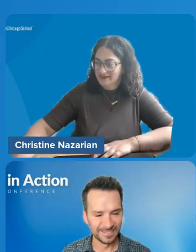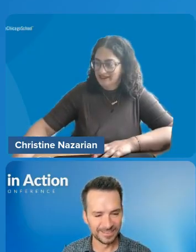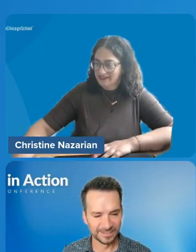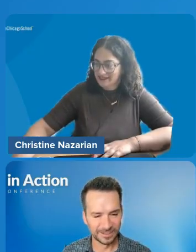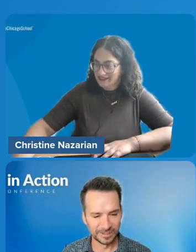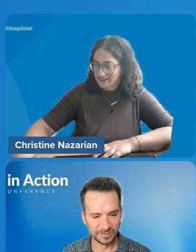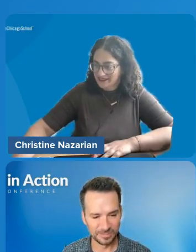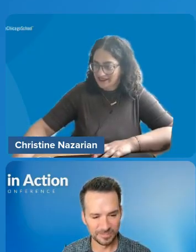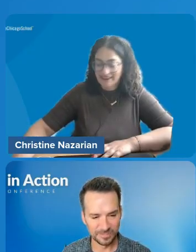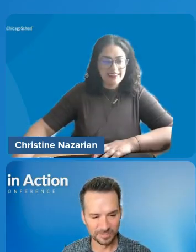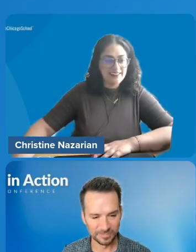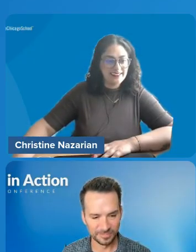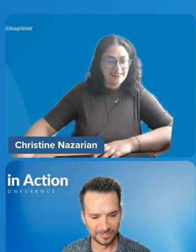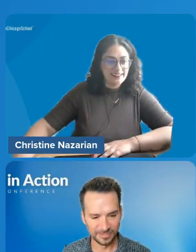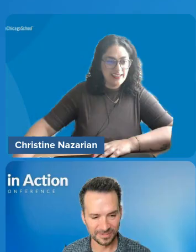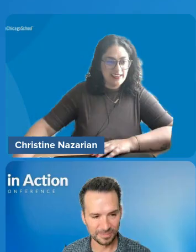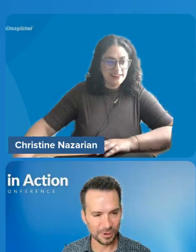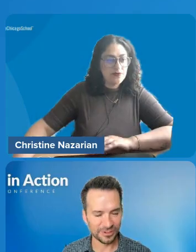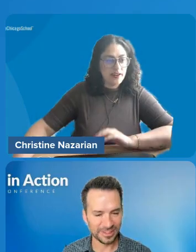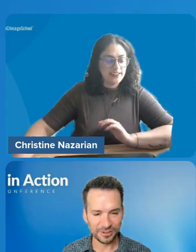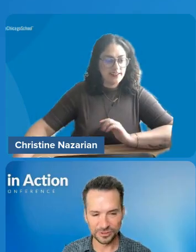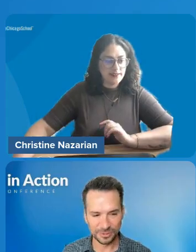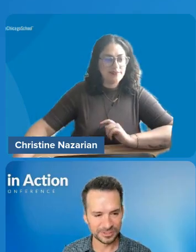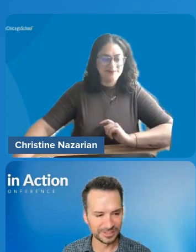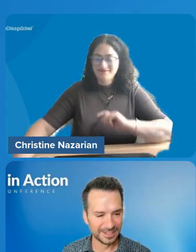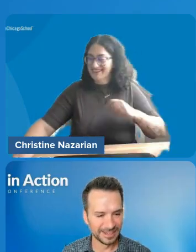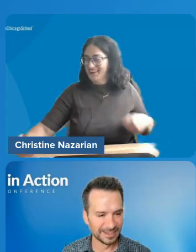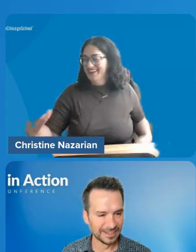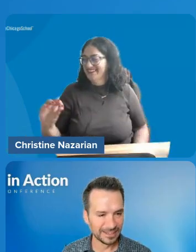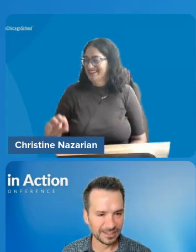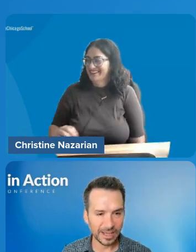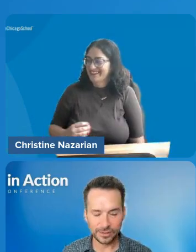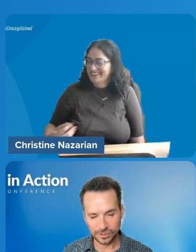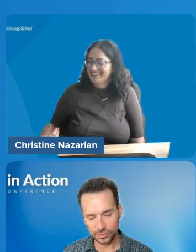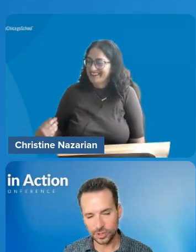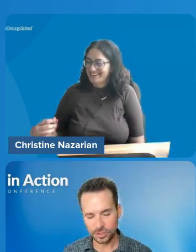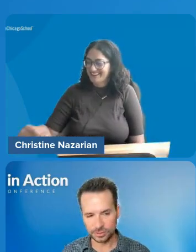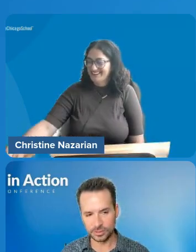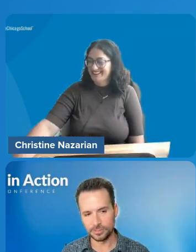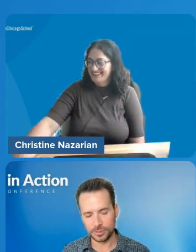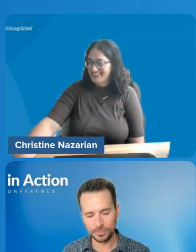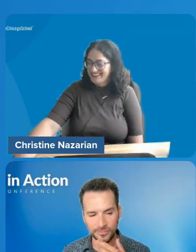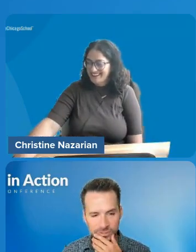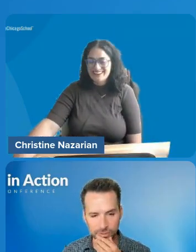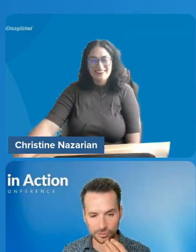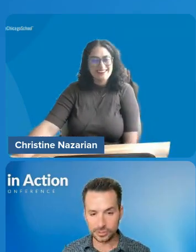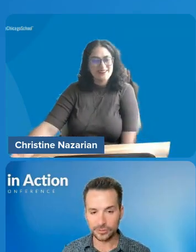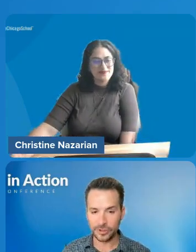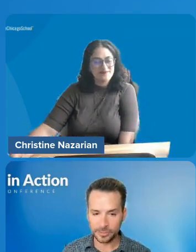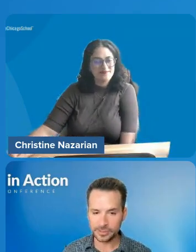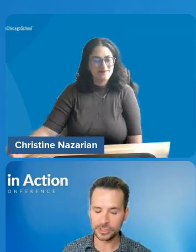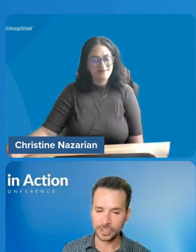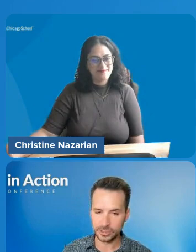thank you for seeing us yeah perfect sorry yeah so i just wanted to preface this so this is a family session it does